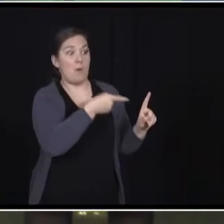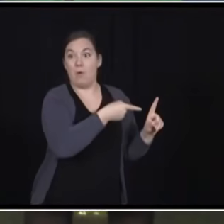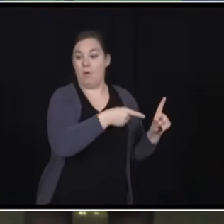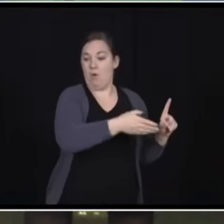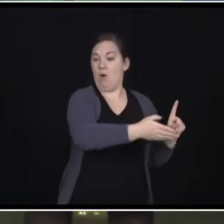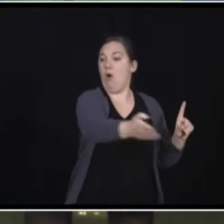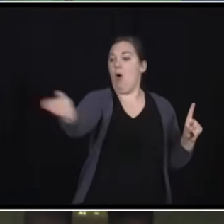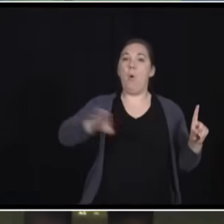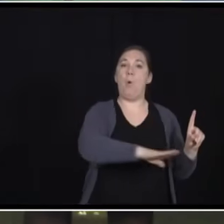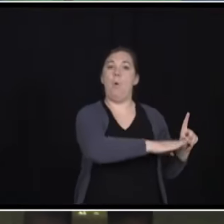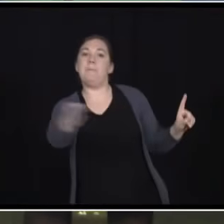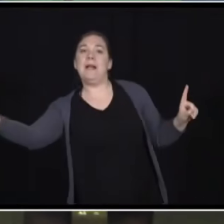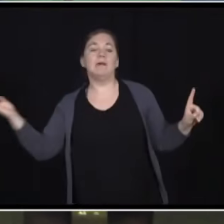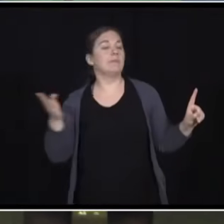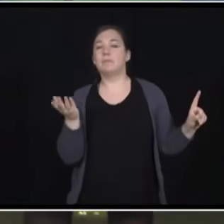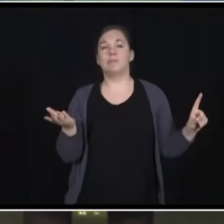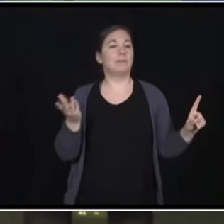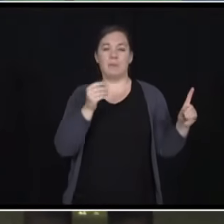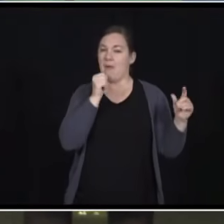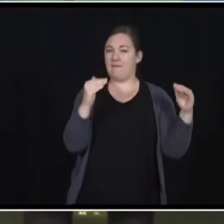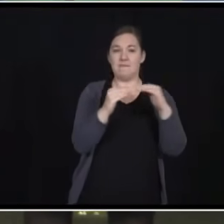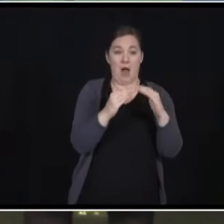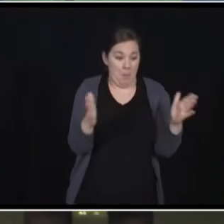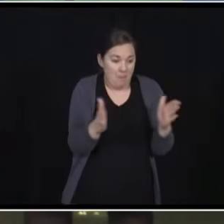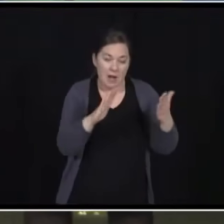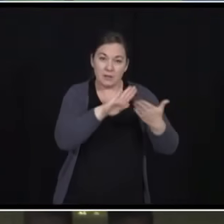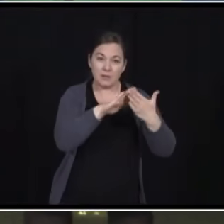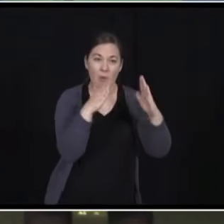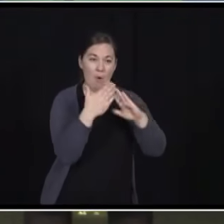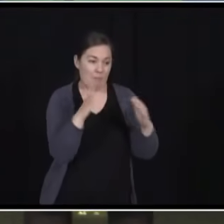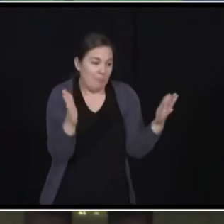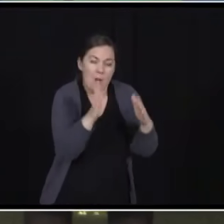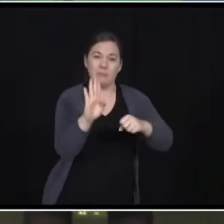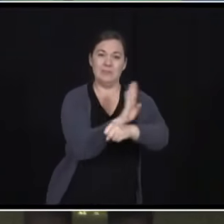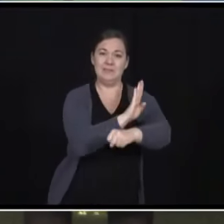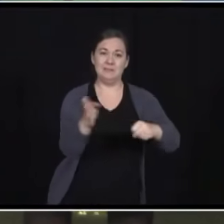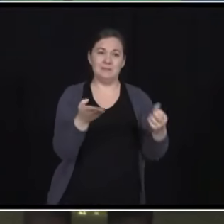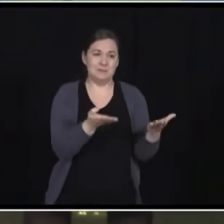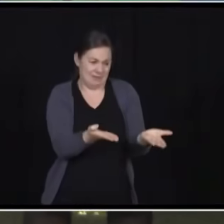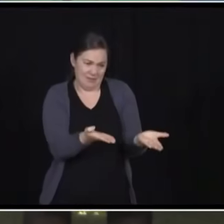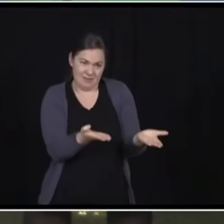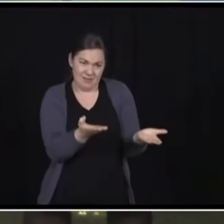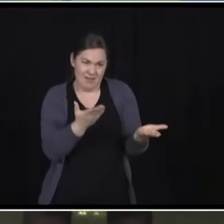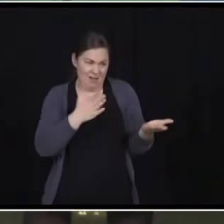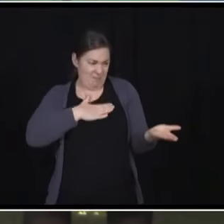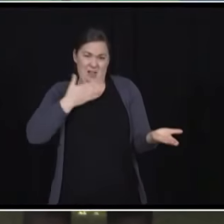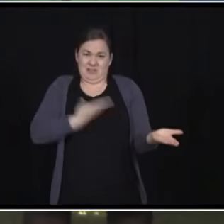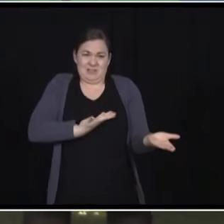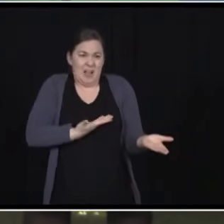just because they happen to have some groceries, and this is of particular criticism coming from the small business communities,